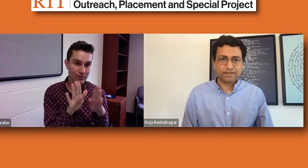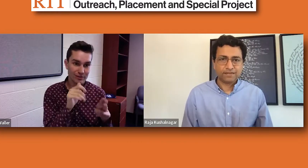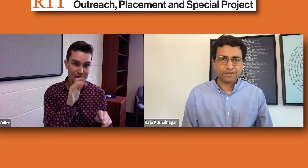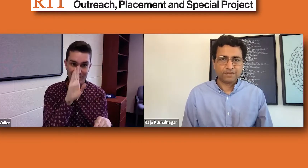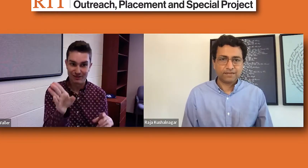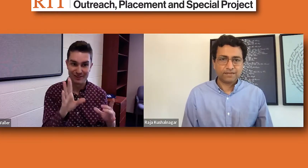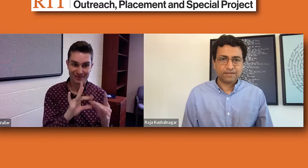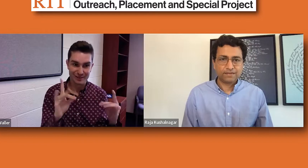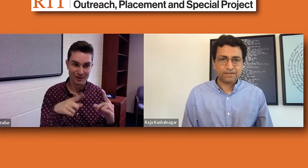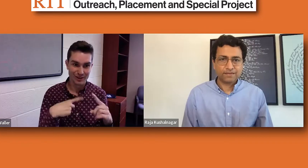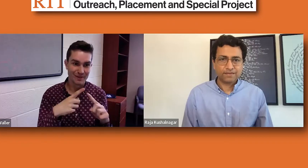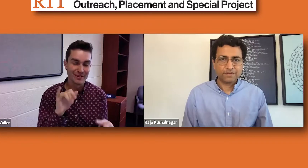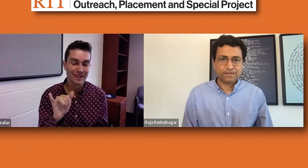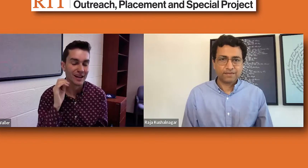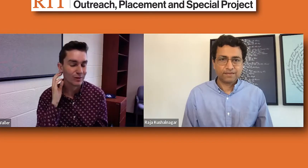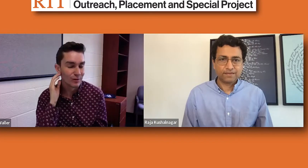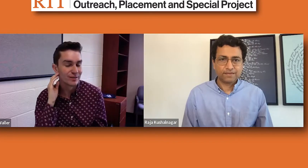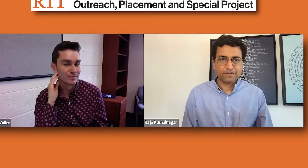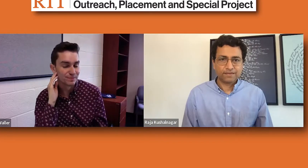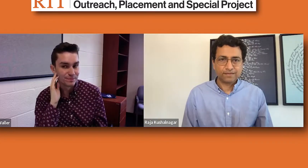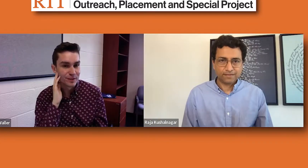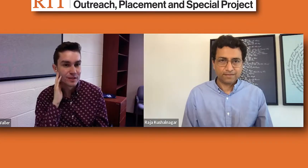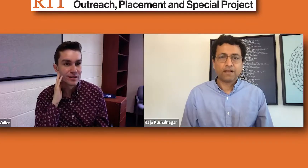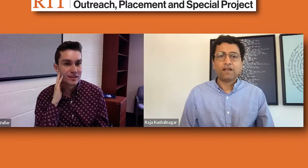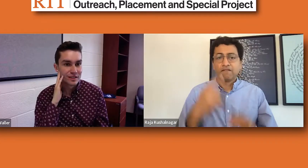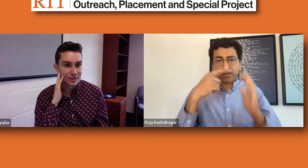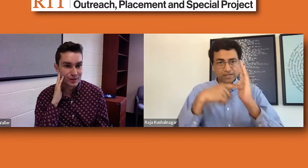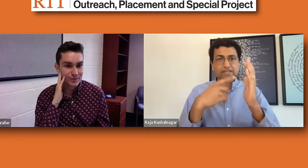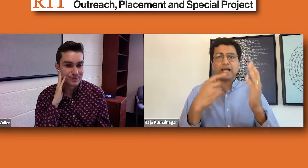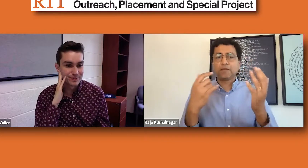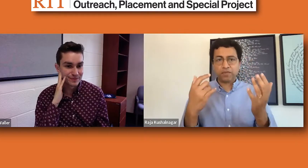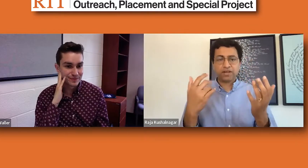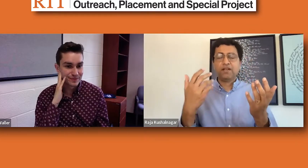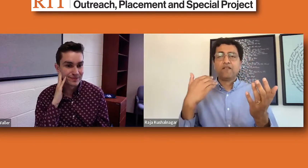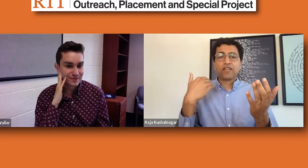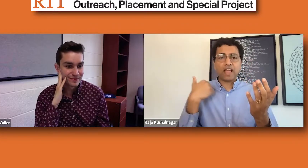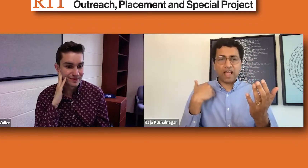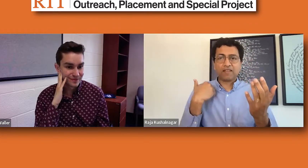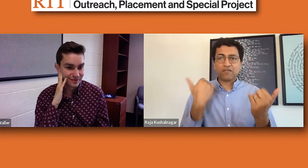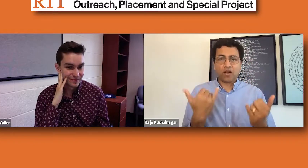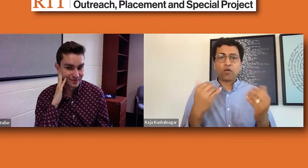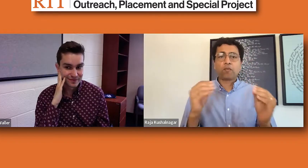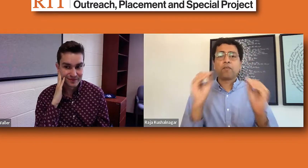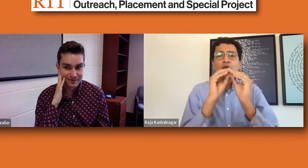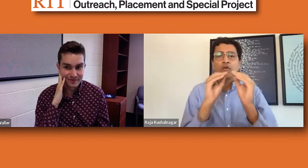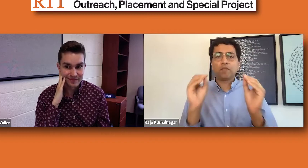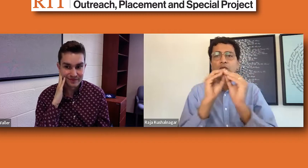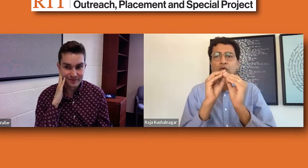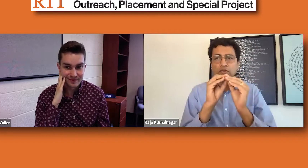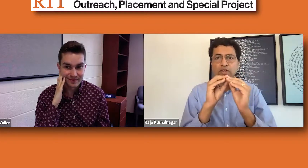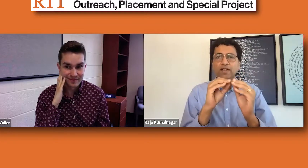That's something that I think we don't talk about a lot. Yes.